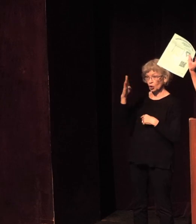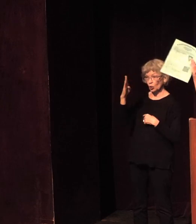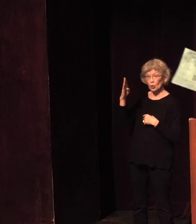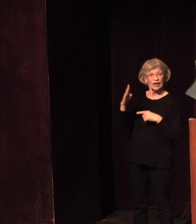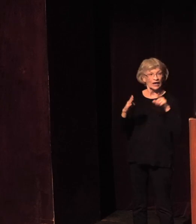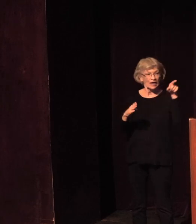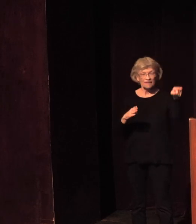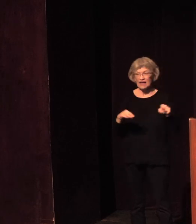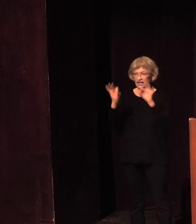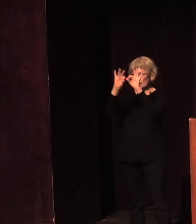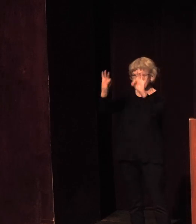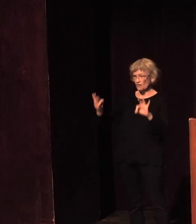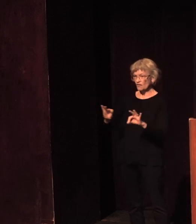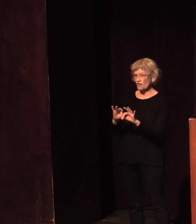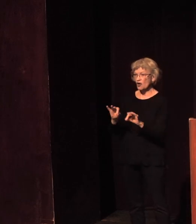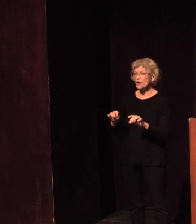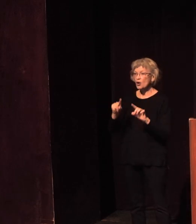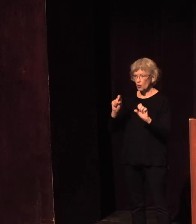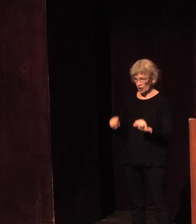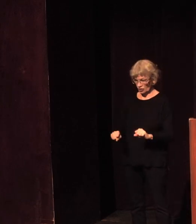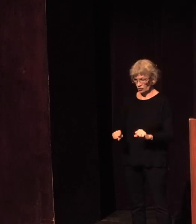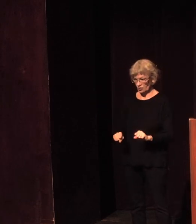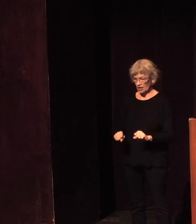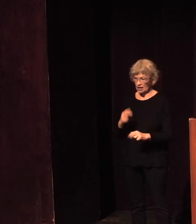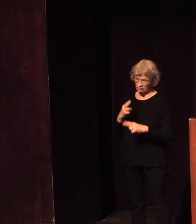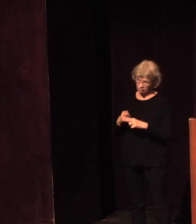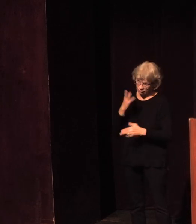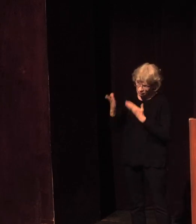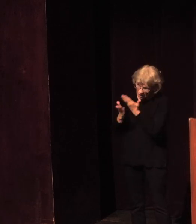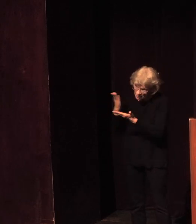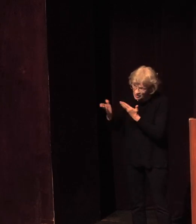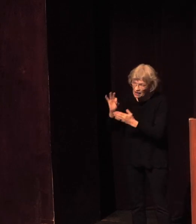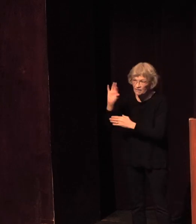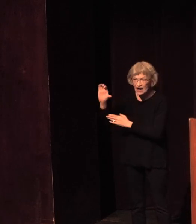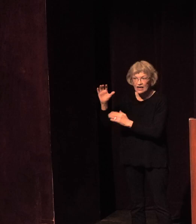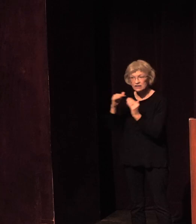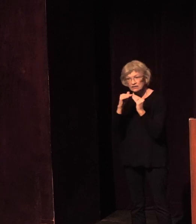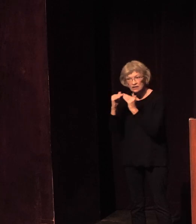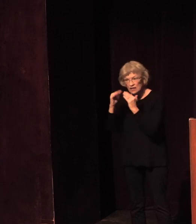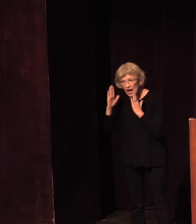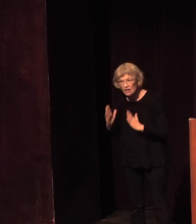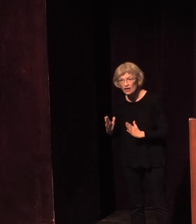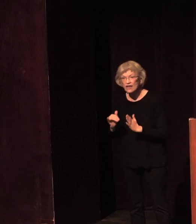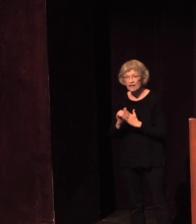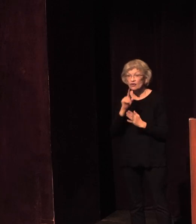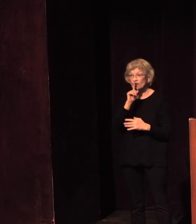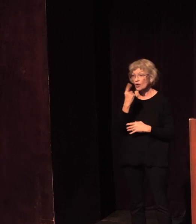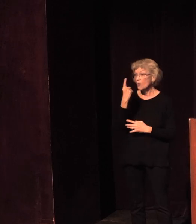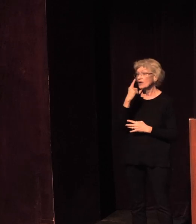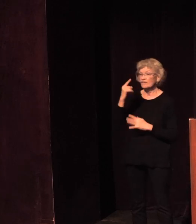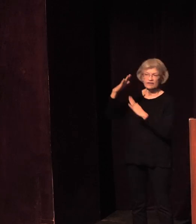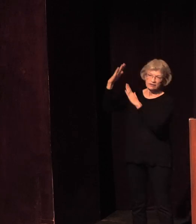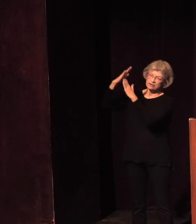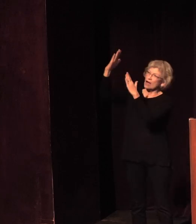theater, you may have gotten this slip. They look blue and these are the forms were you can nominate a faculty colleague.